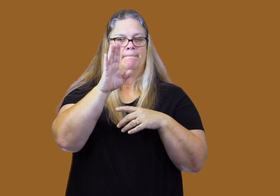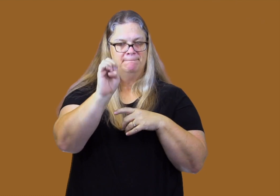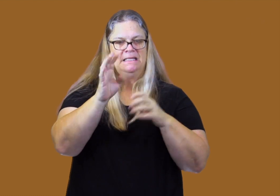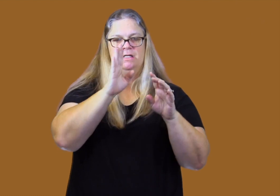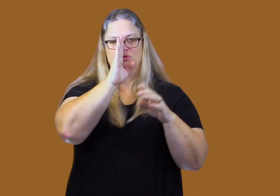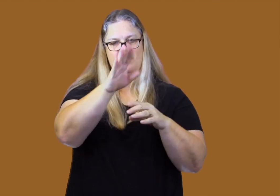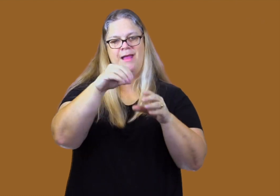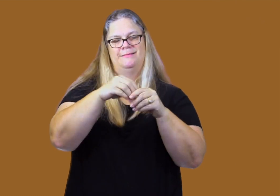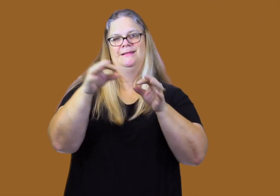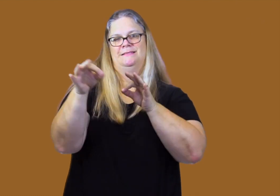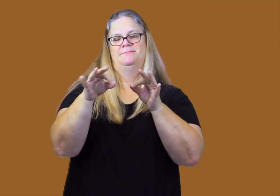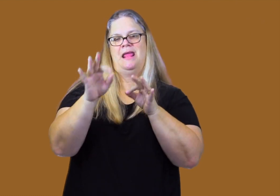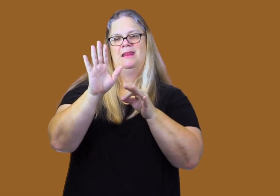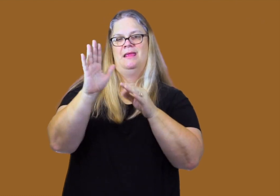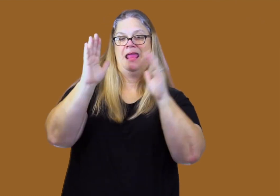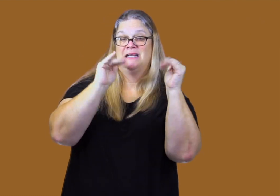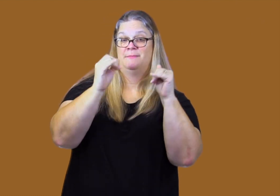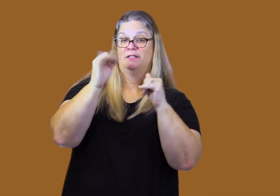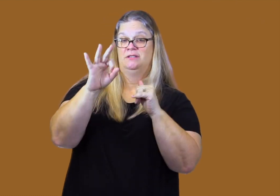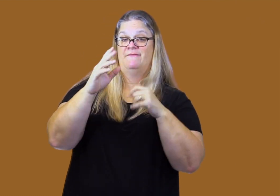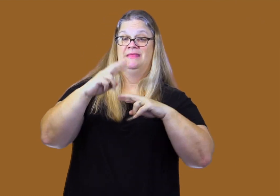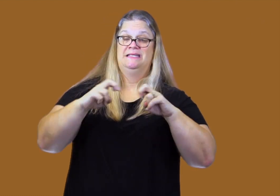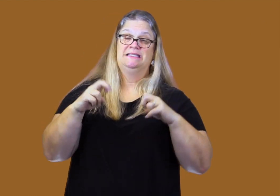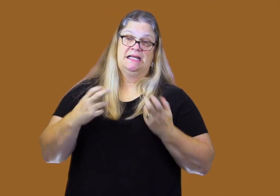Be direct and explain the expectation of the assessment.